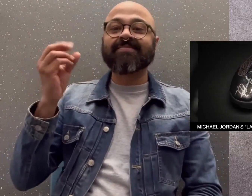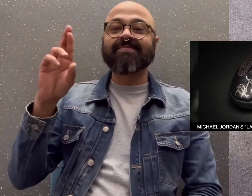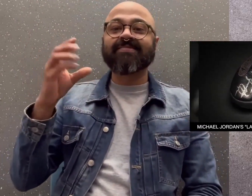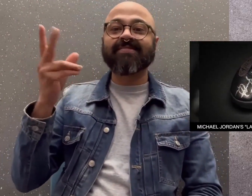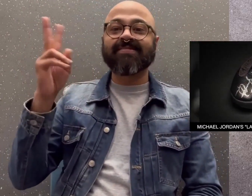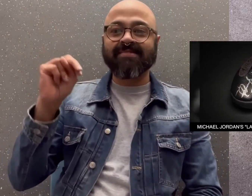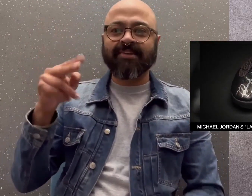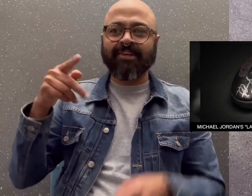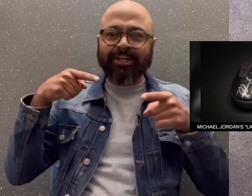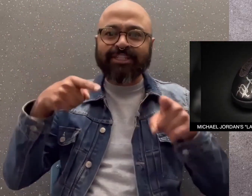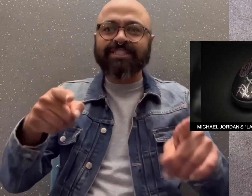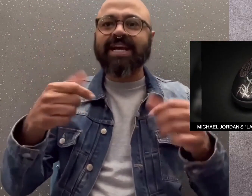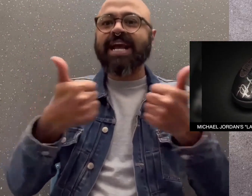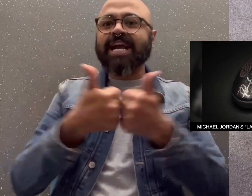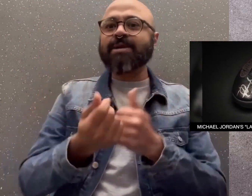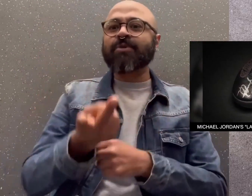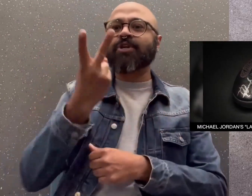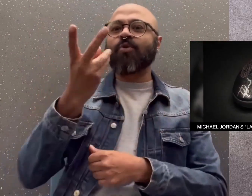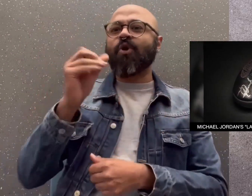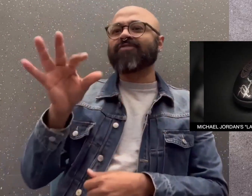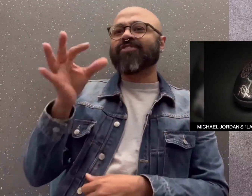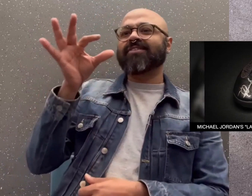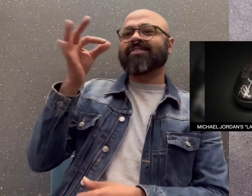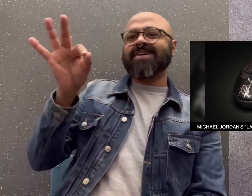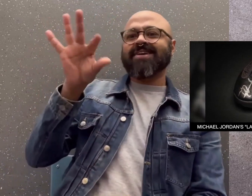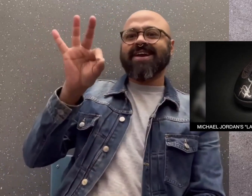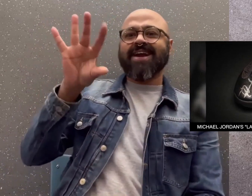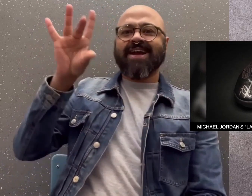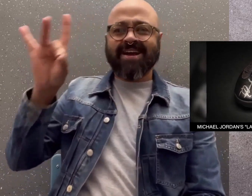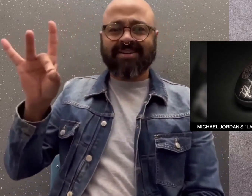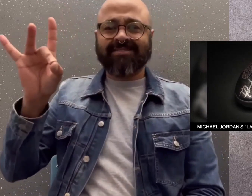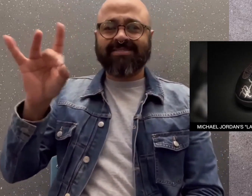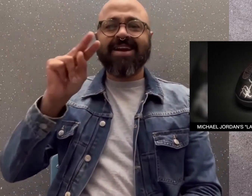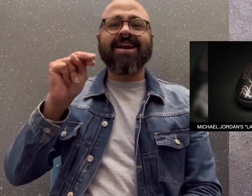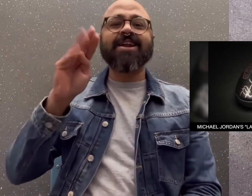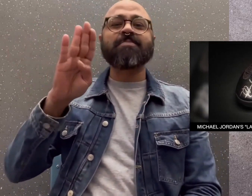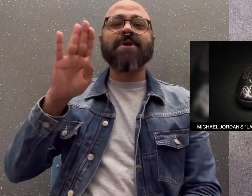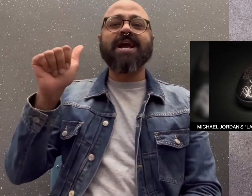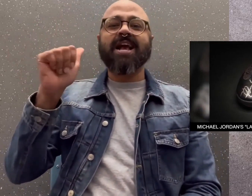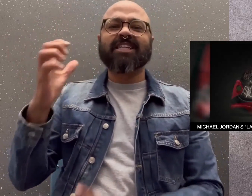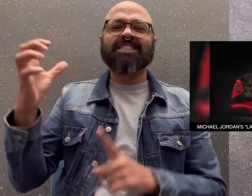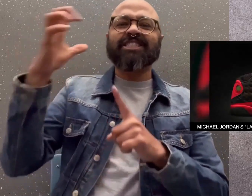during game two of the 1998 NBA championship game